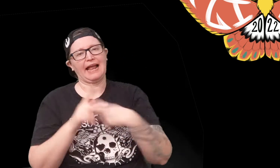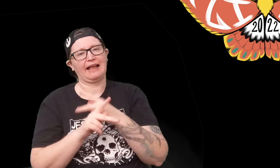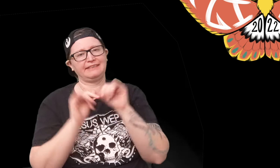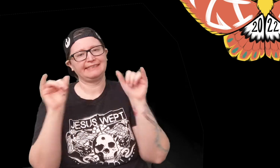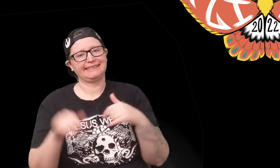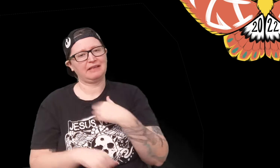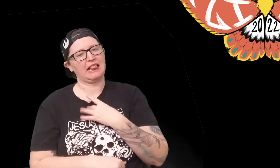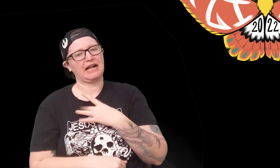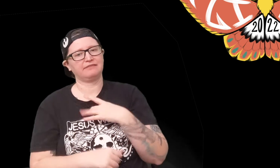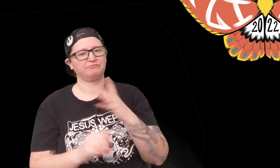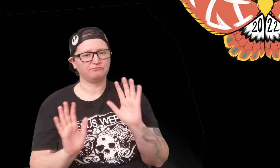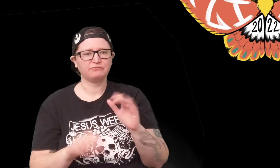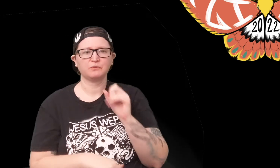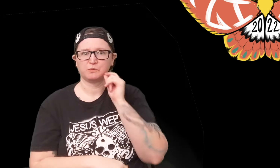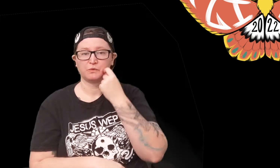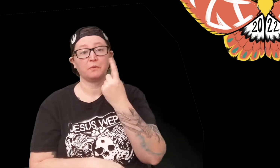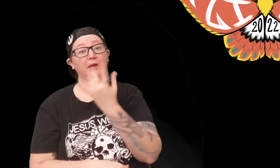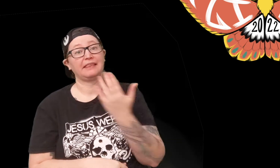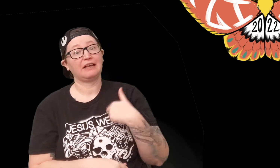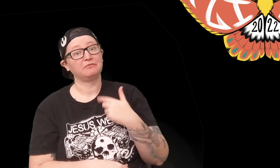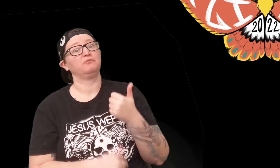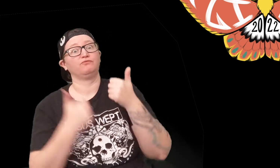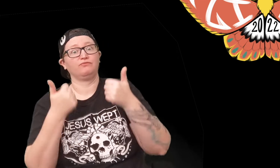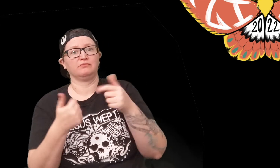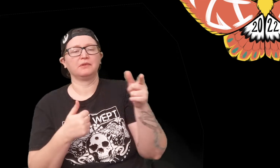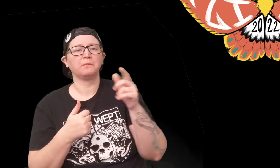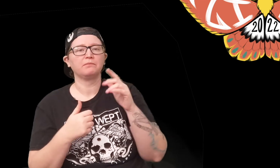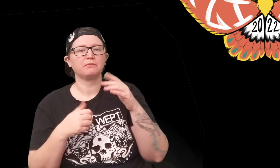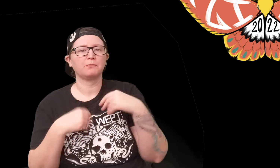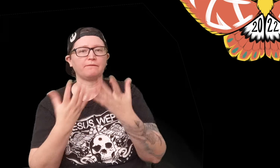which I really enjoy that system that's something I like so one thing that I thought was really